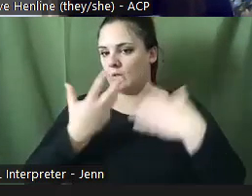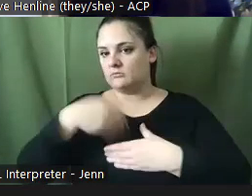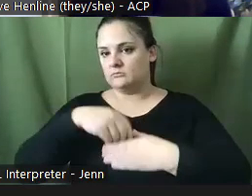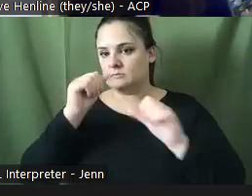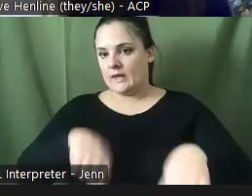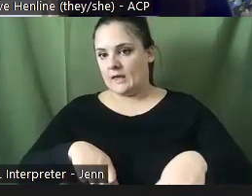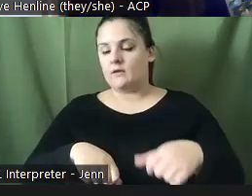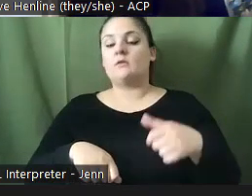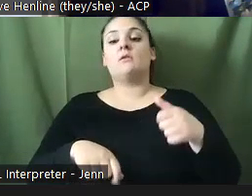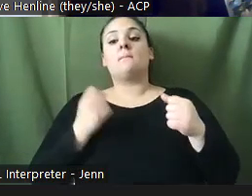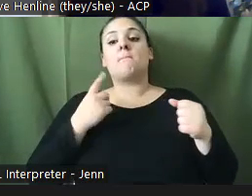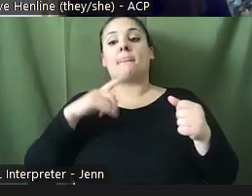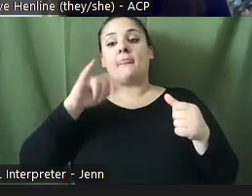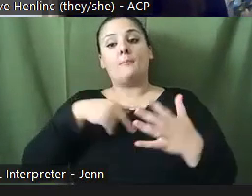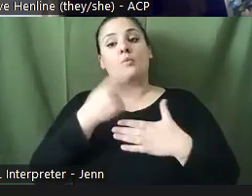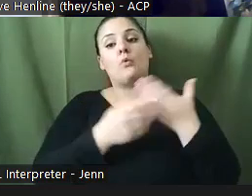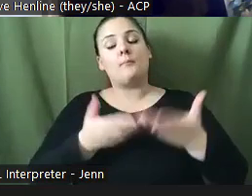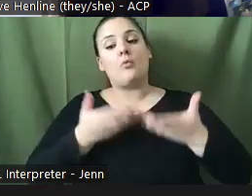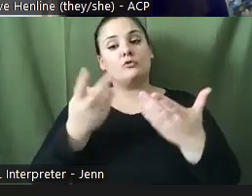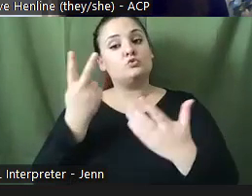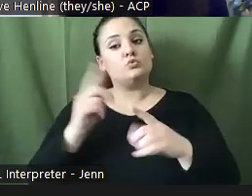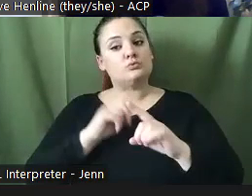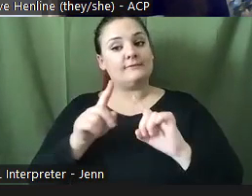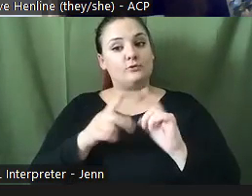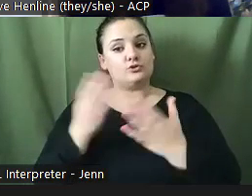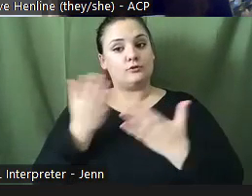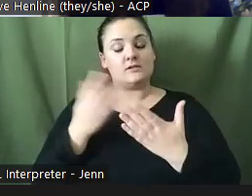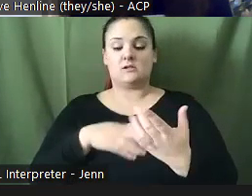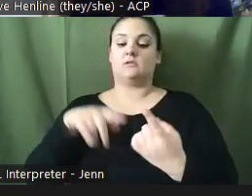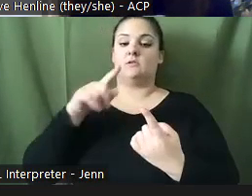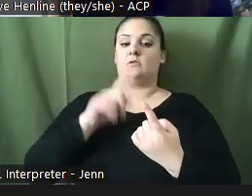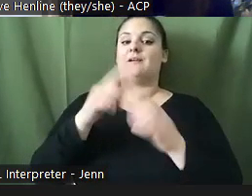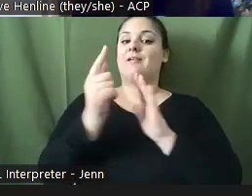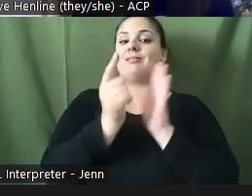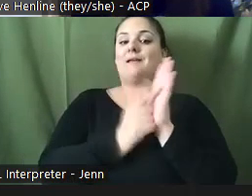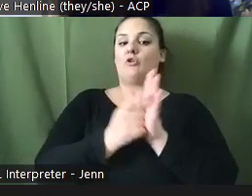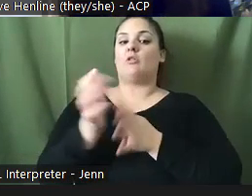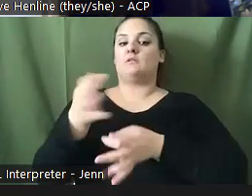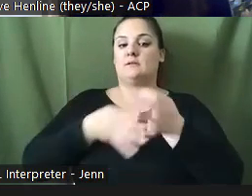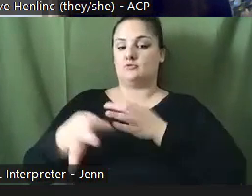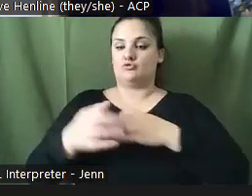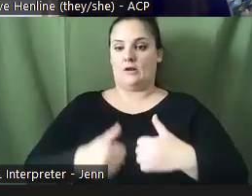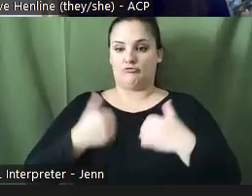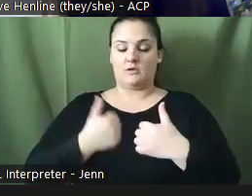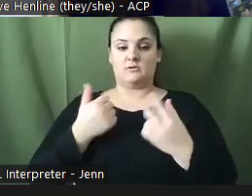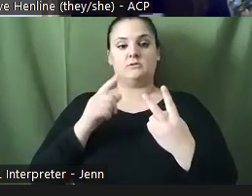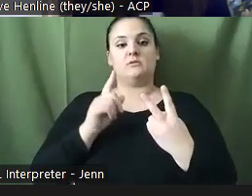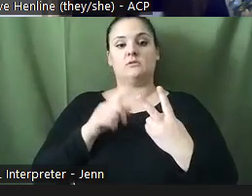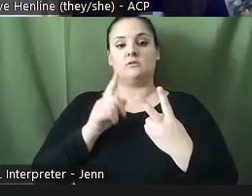offers two services. First, a legal substitute address and, second, mail forwarding. This is a